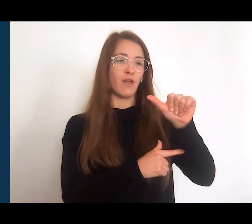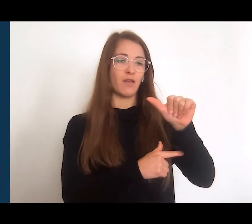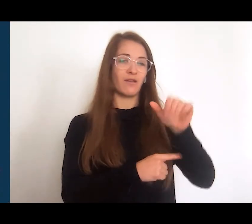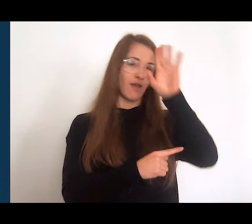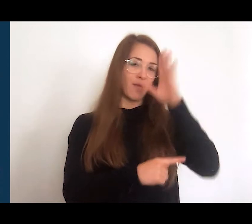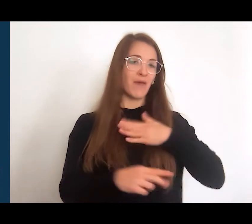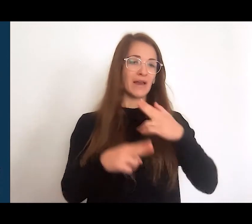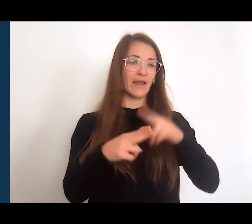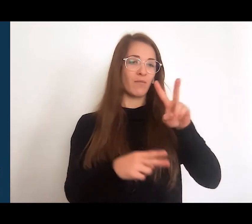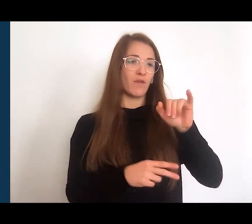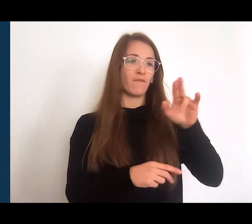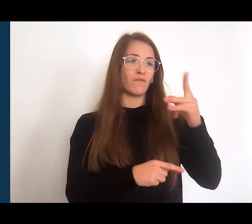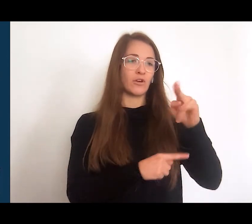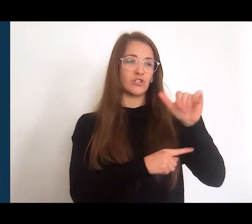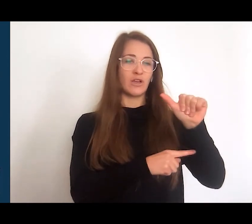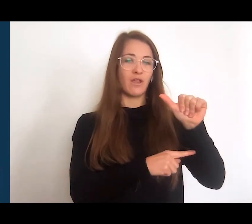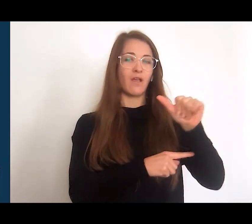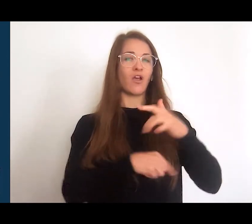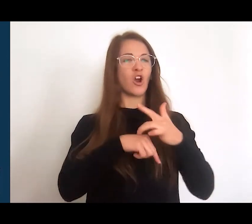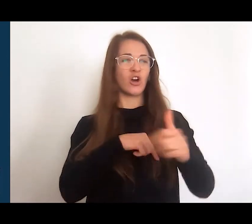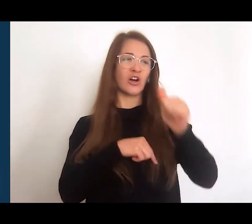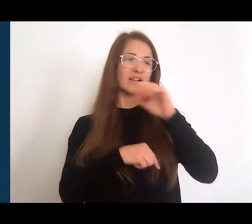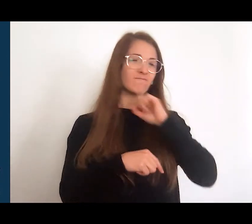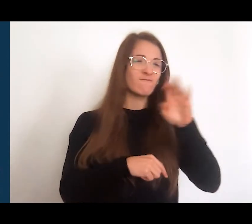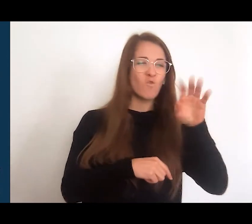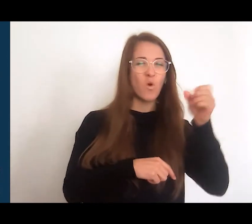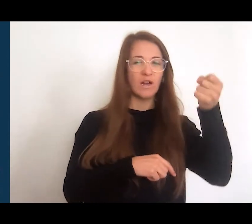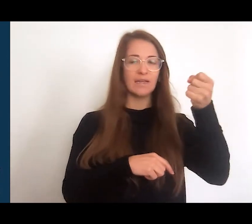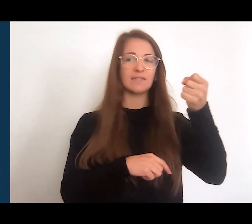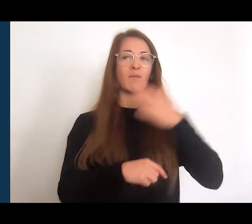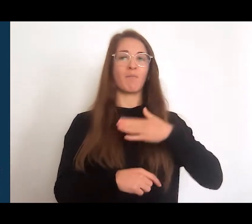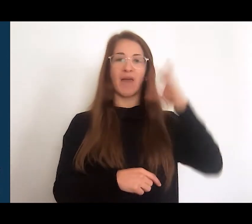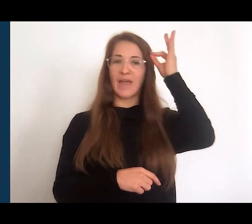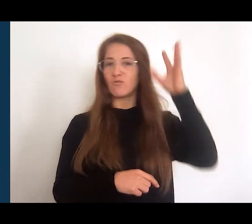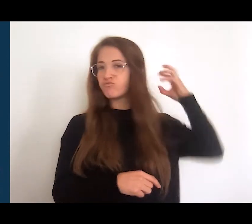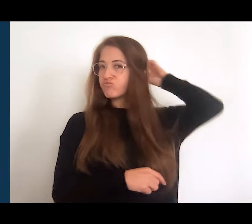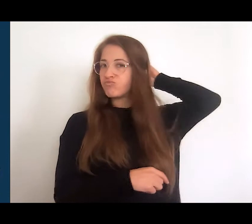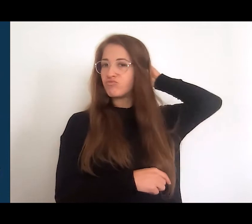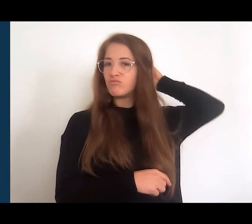HI I AM VIRGINIA ANDERSON EARLY 40s, A WHITE WOMAN AND